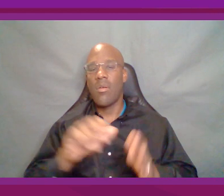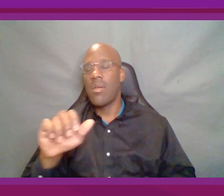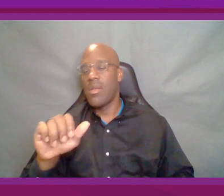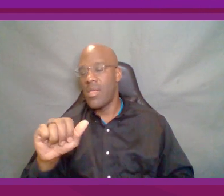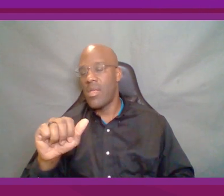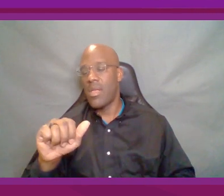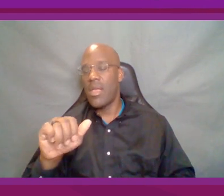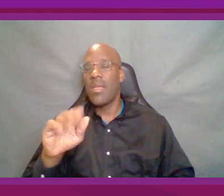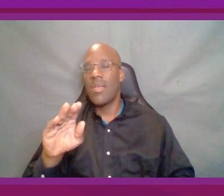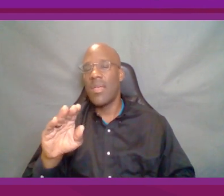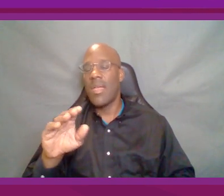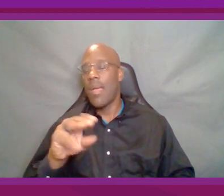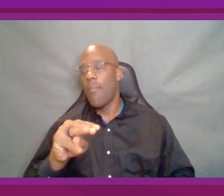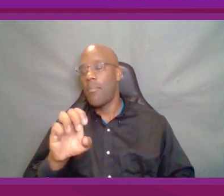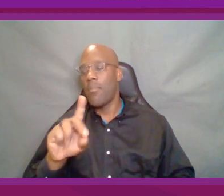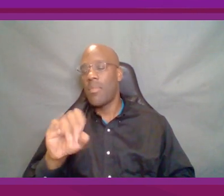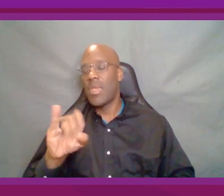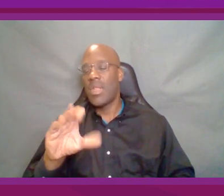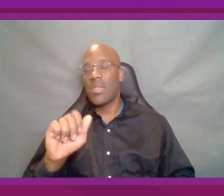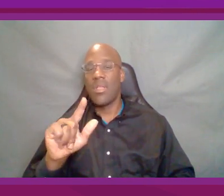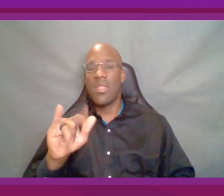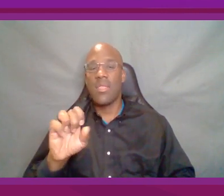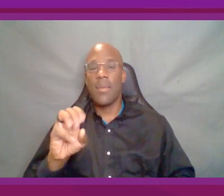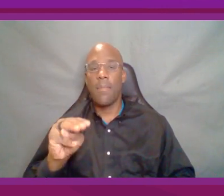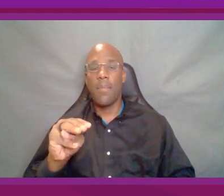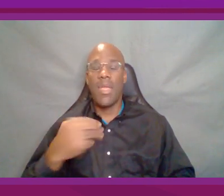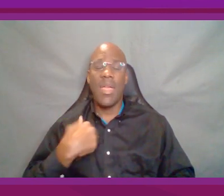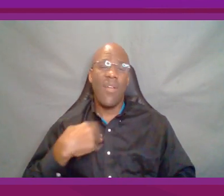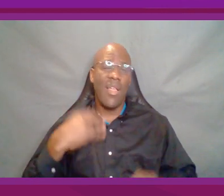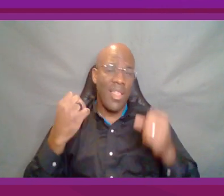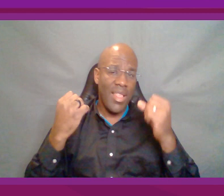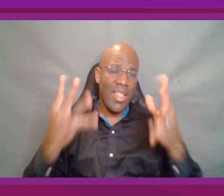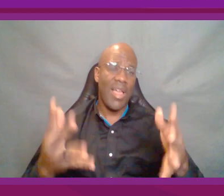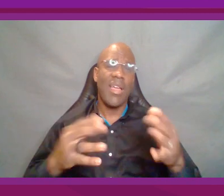So there's a lot of diversity within the disability community, lots of different